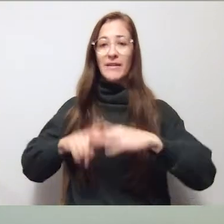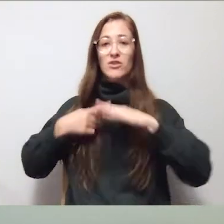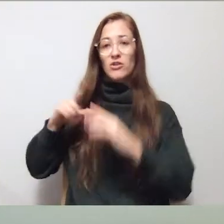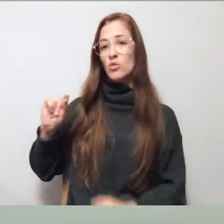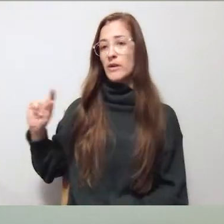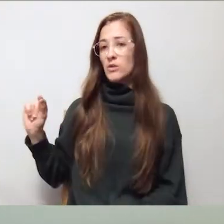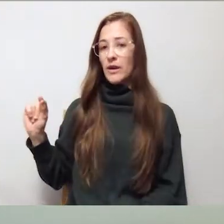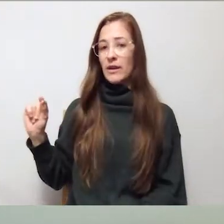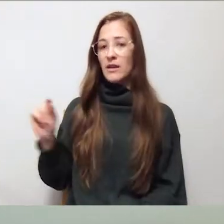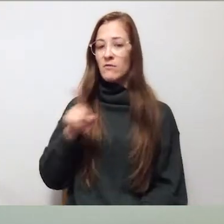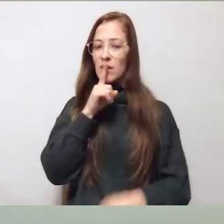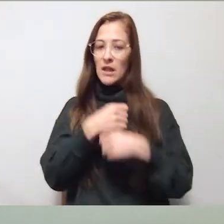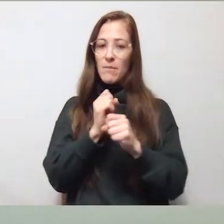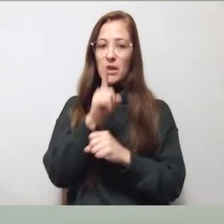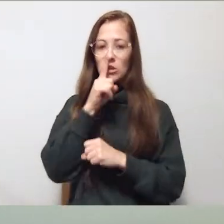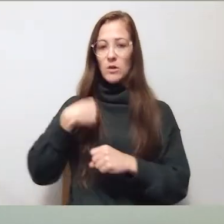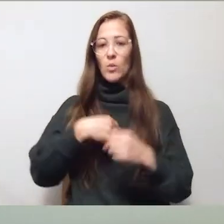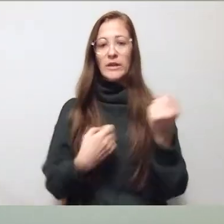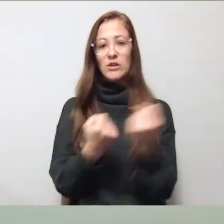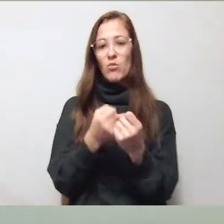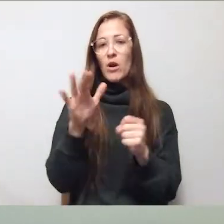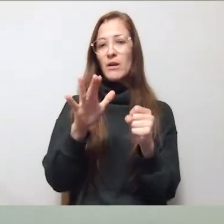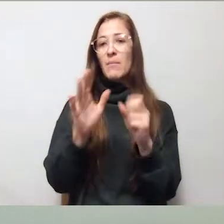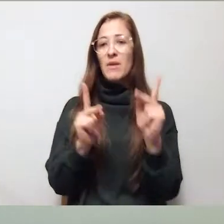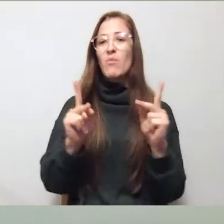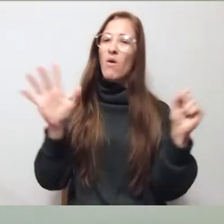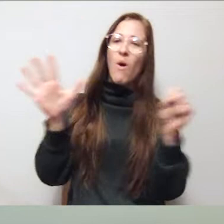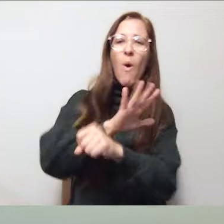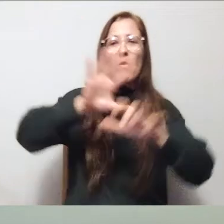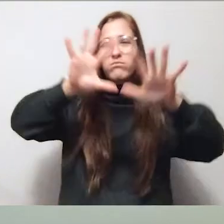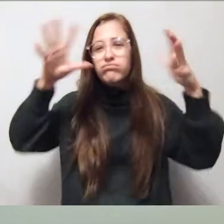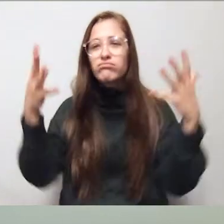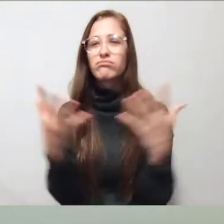was to really make sure that we're supporting people holistically. And that means across the lifespan,